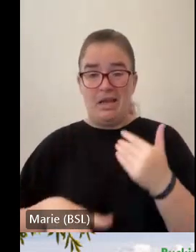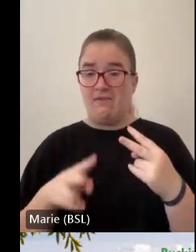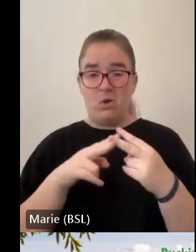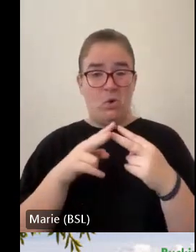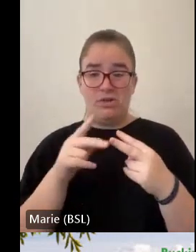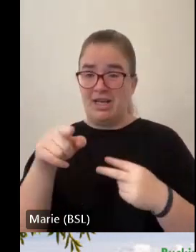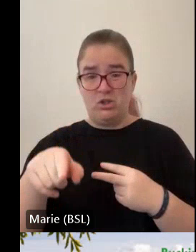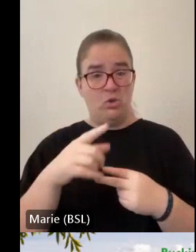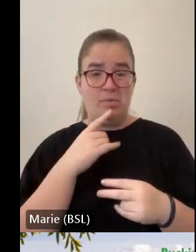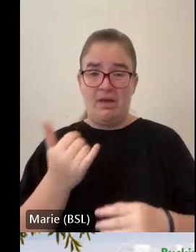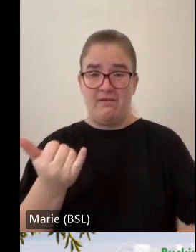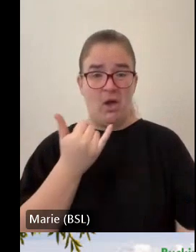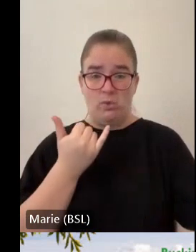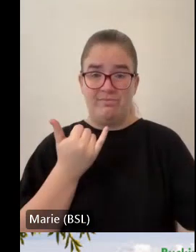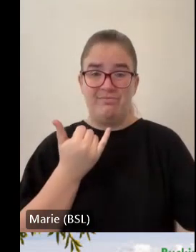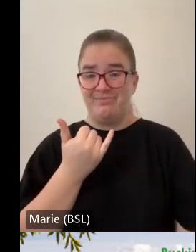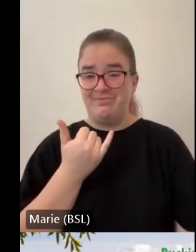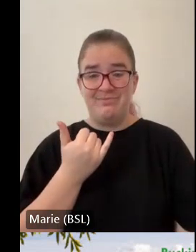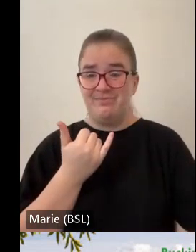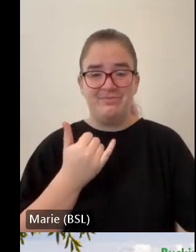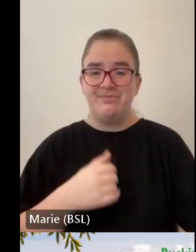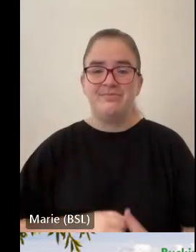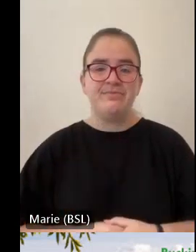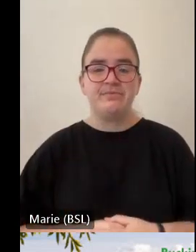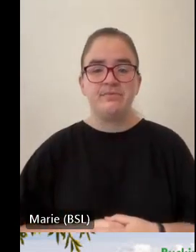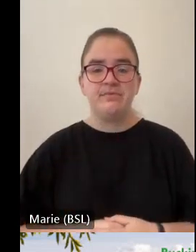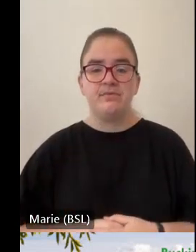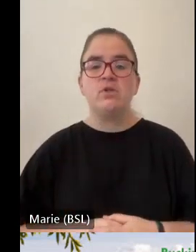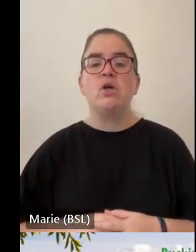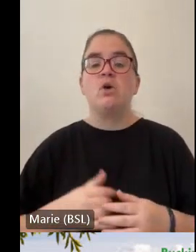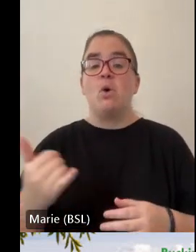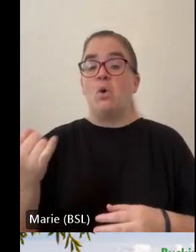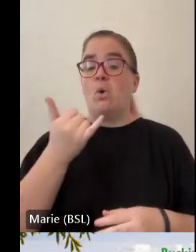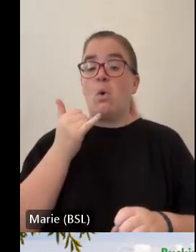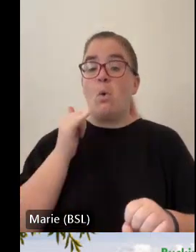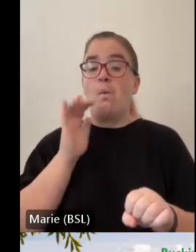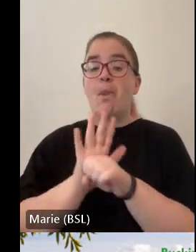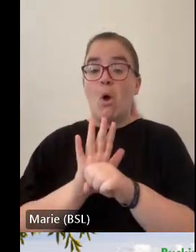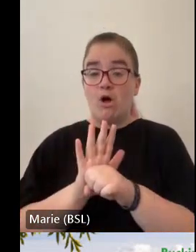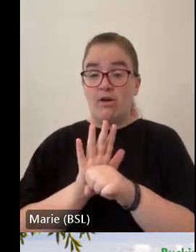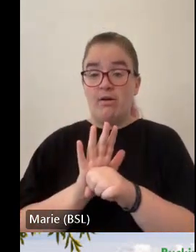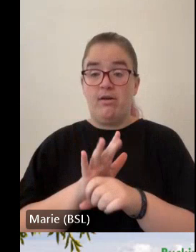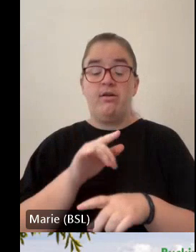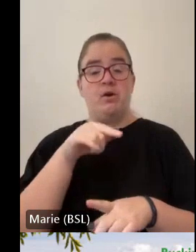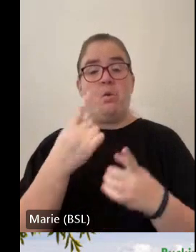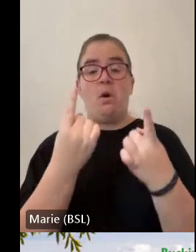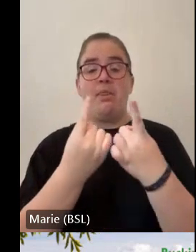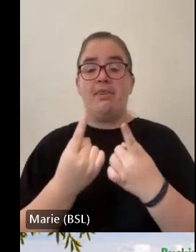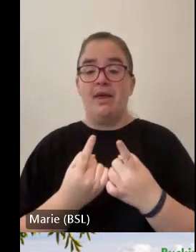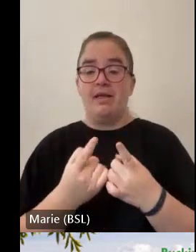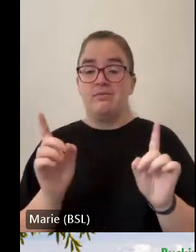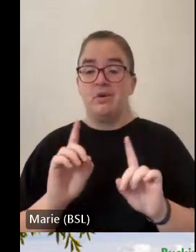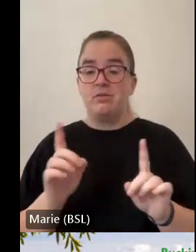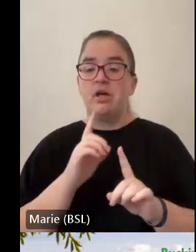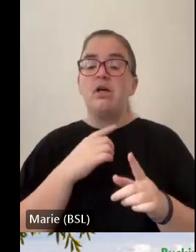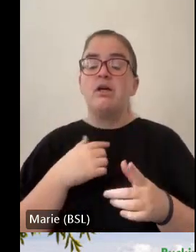You have to press 1 to get the right. I'm going again. Call blocking, so one of the things that we've done over